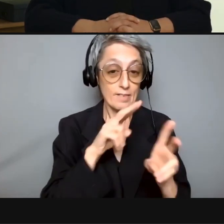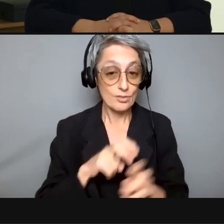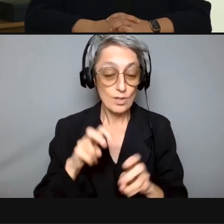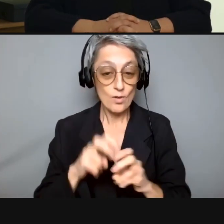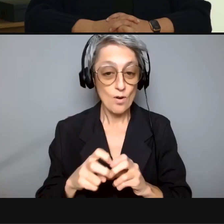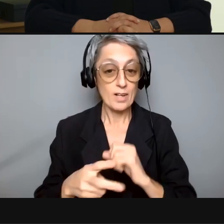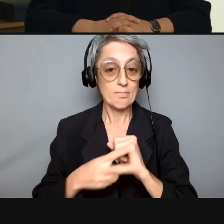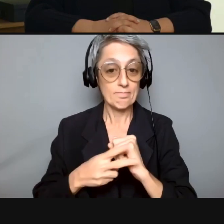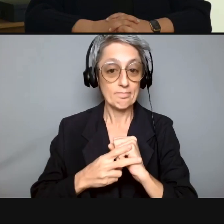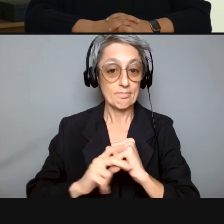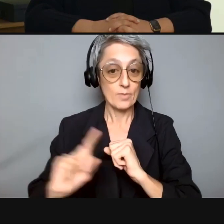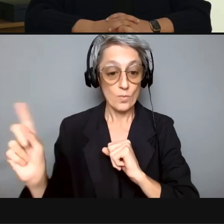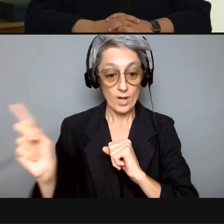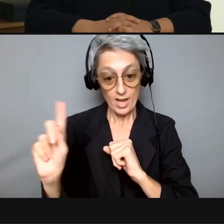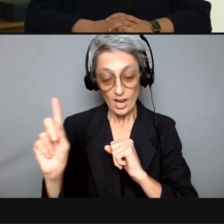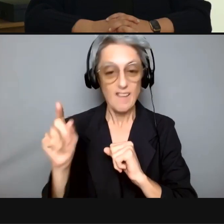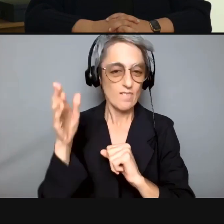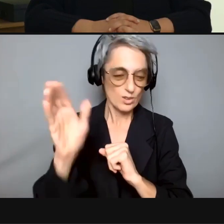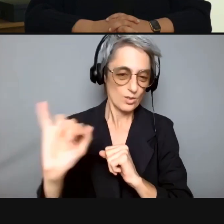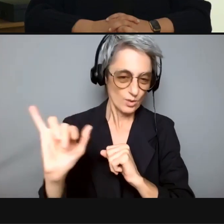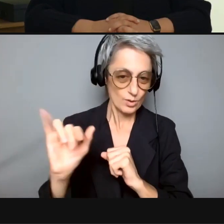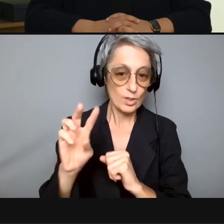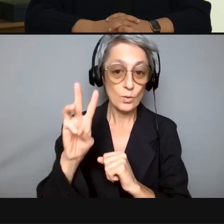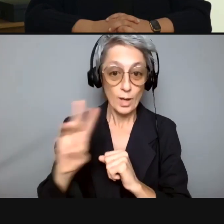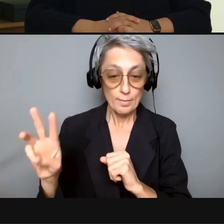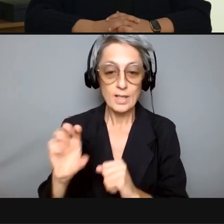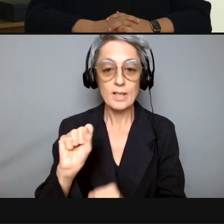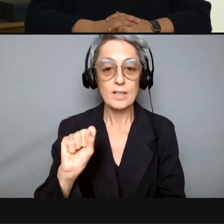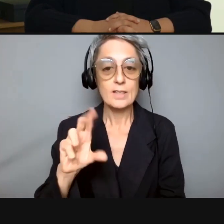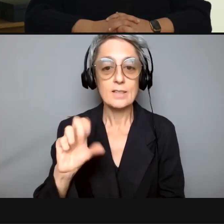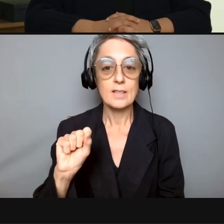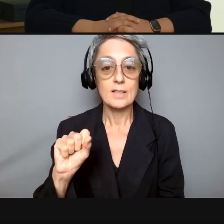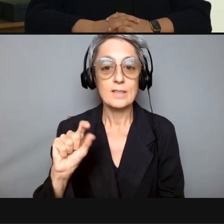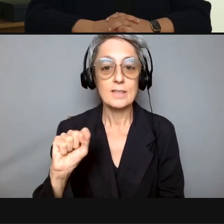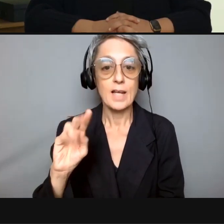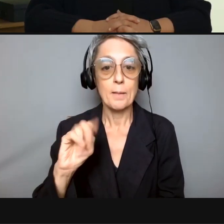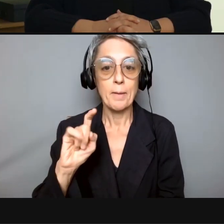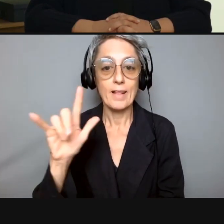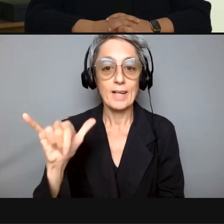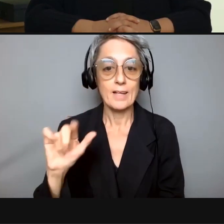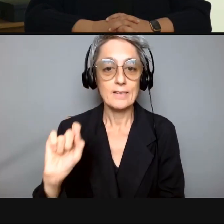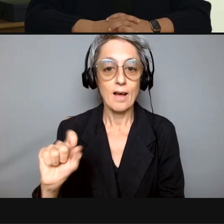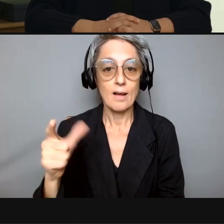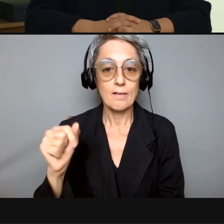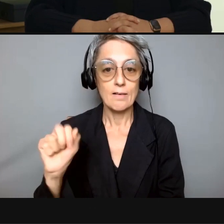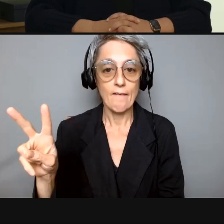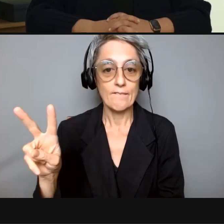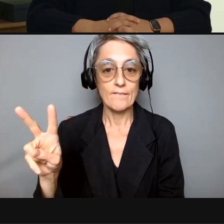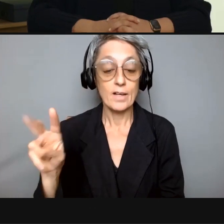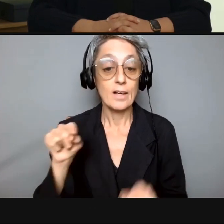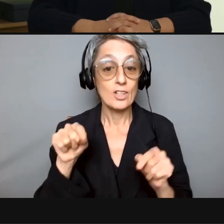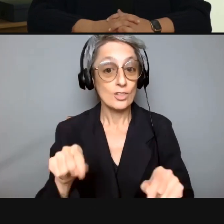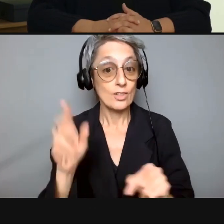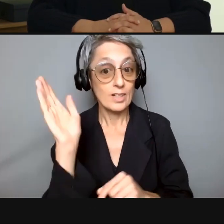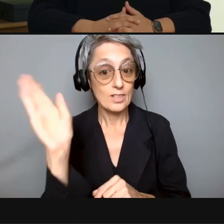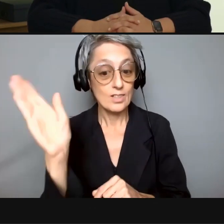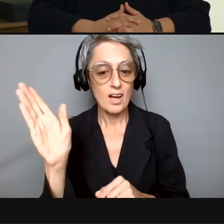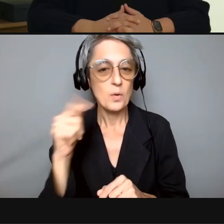on our website at sustainability.gov. We will not be using the raised hand feature in the webinar interface,